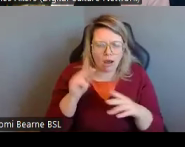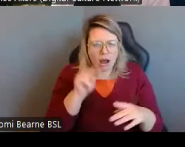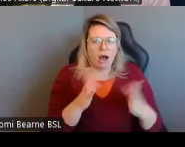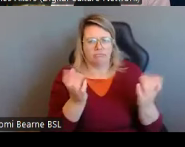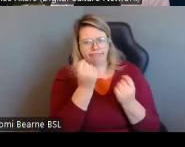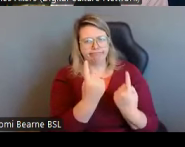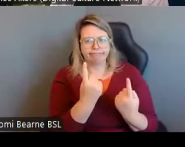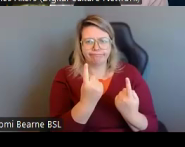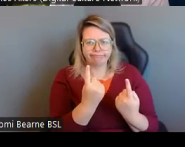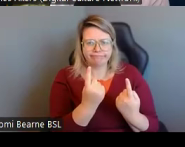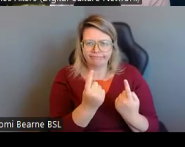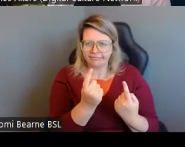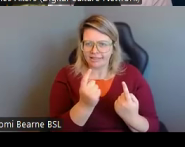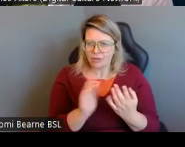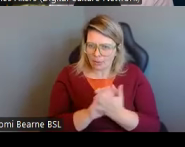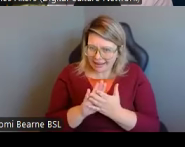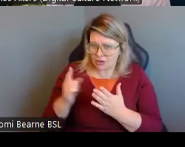the impact of all the activities that you're doing.